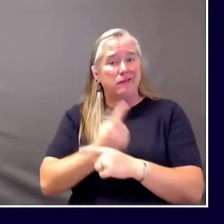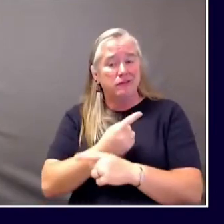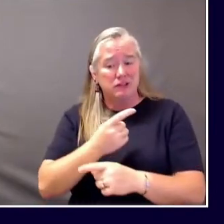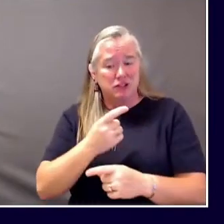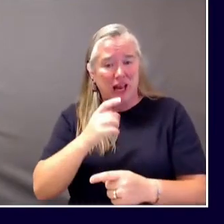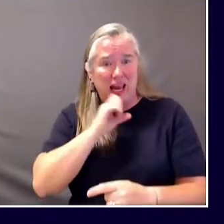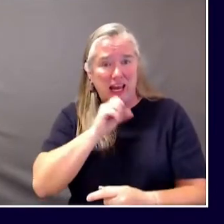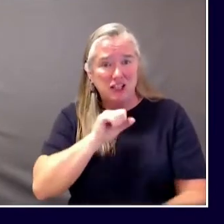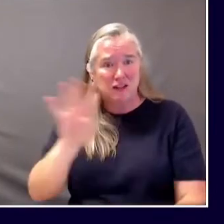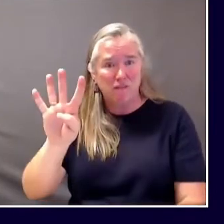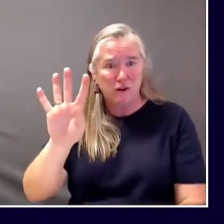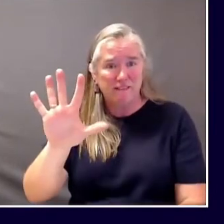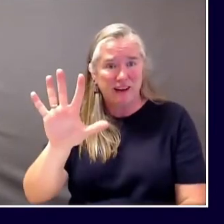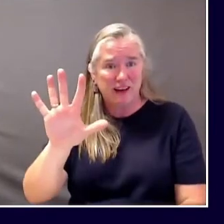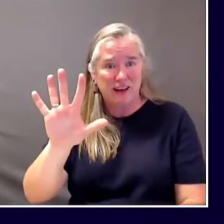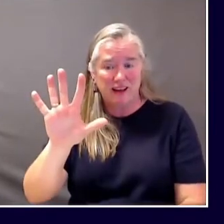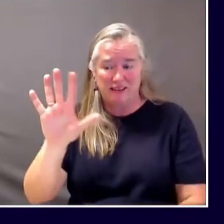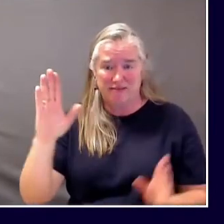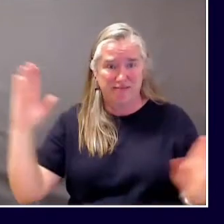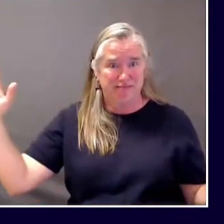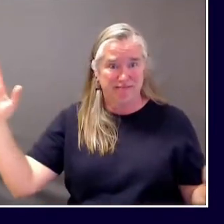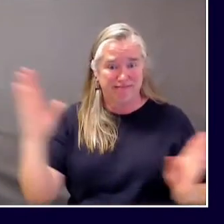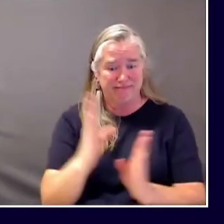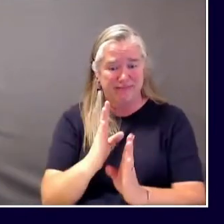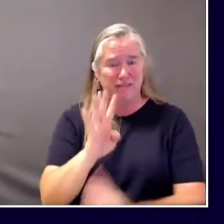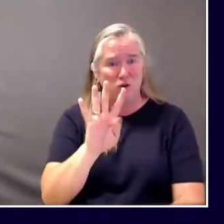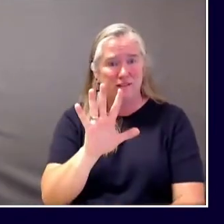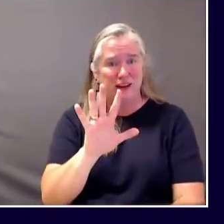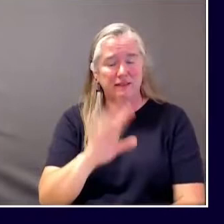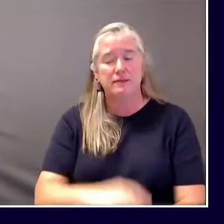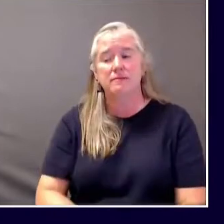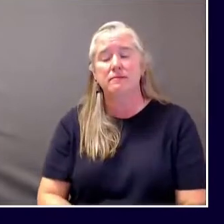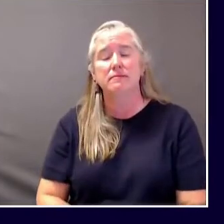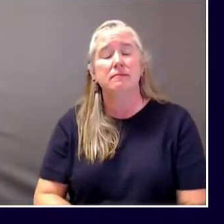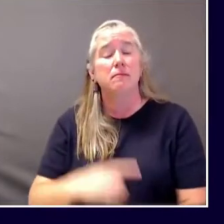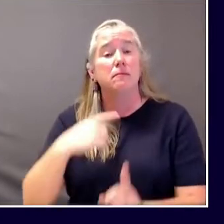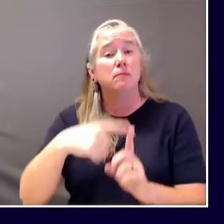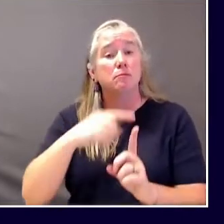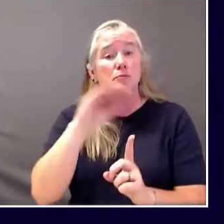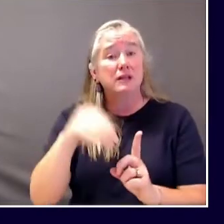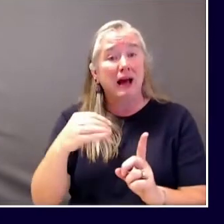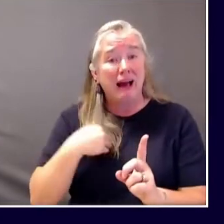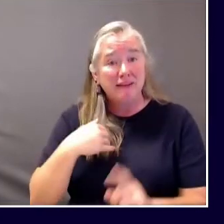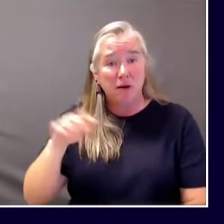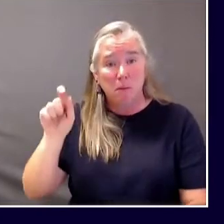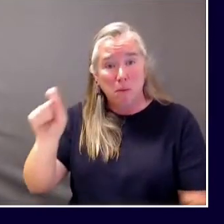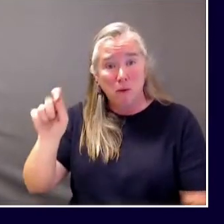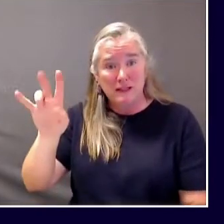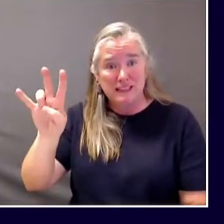forty five overall